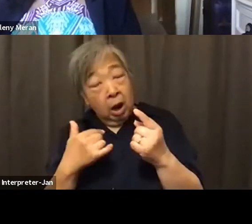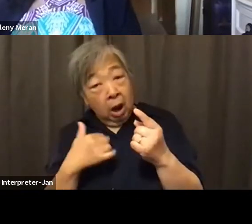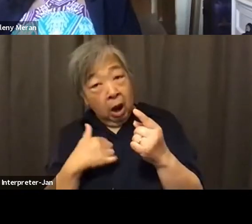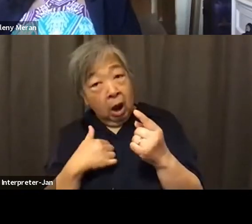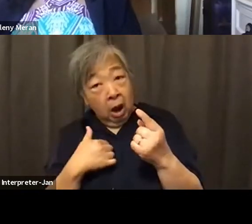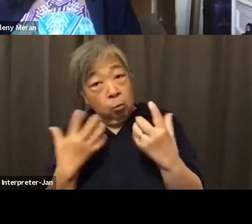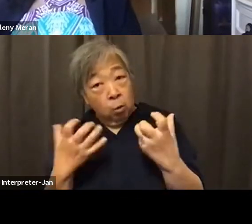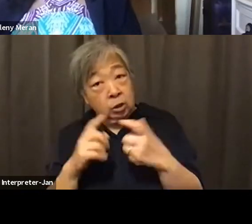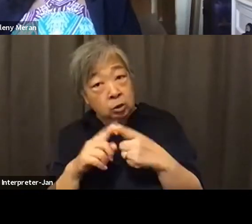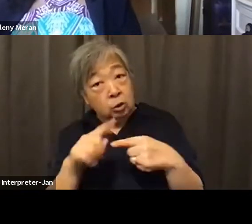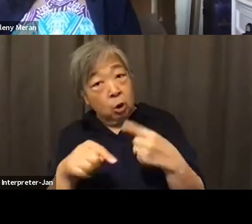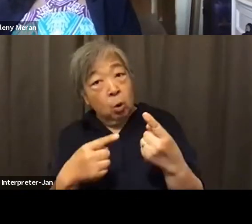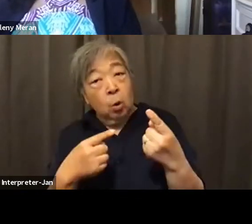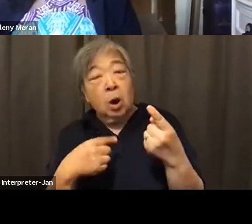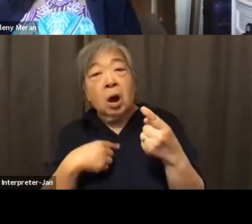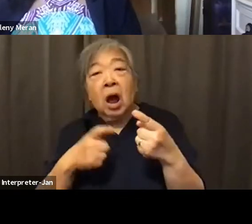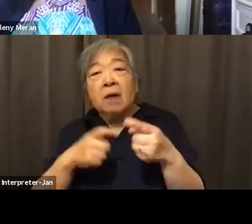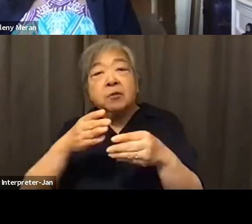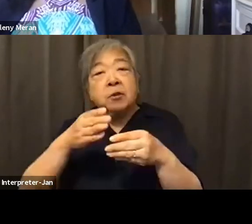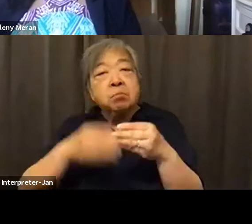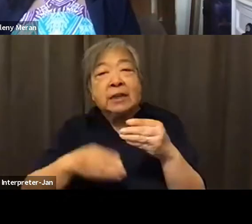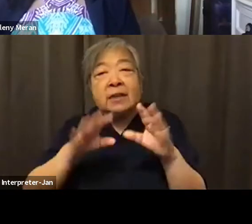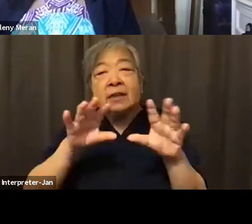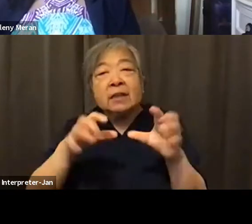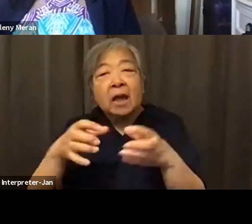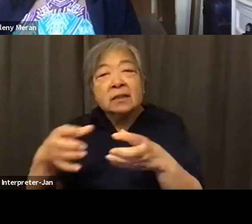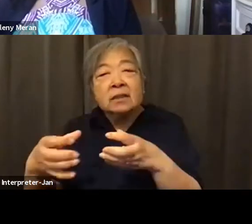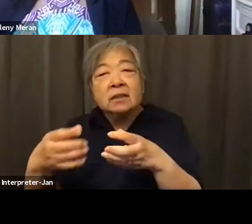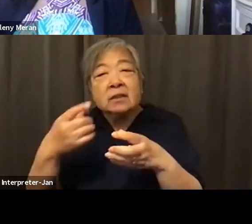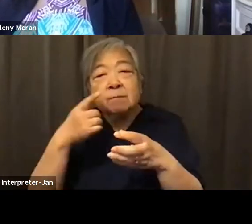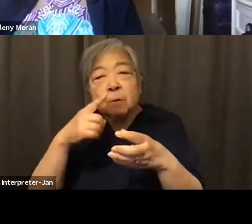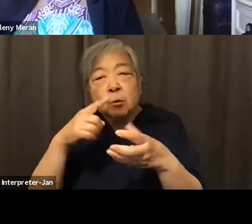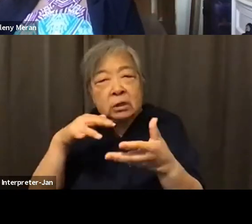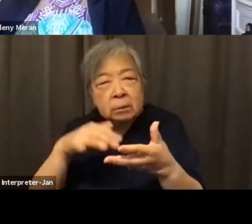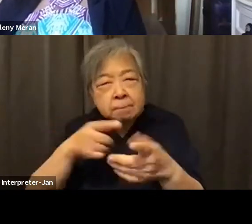some regional specialization classes as well as some foreign language classes.